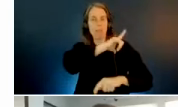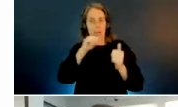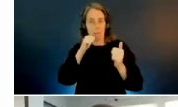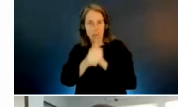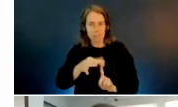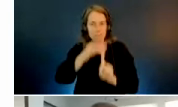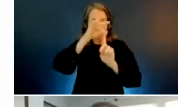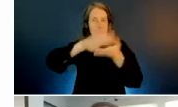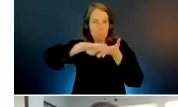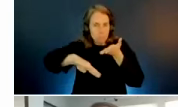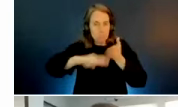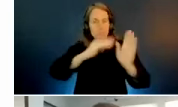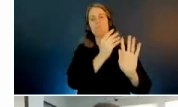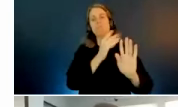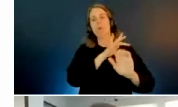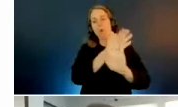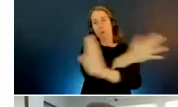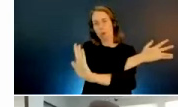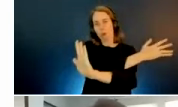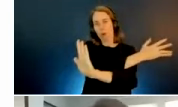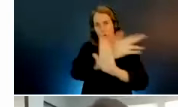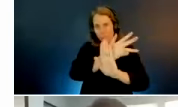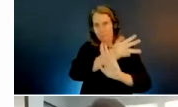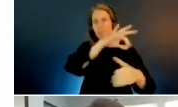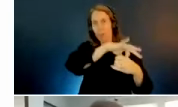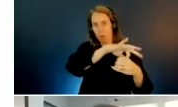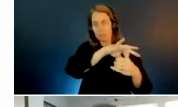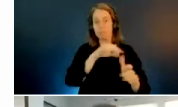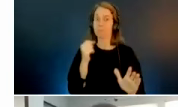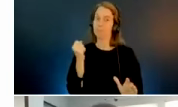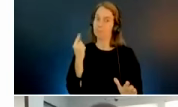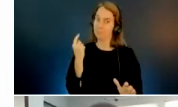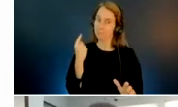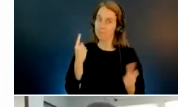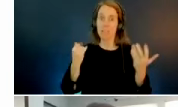now there is currently some chatter about having an early voting period